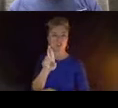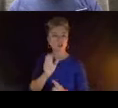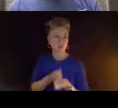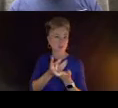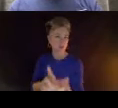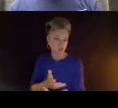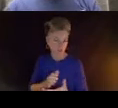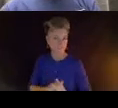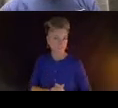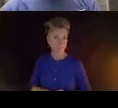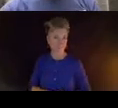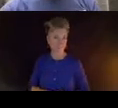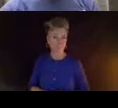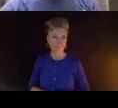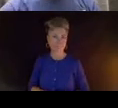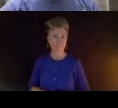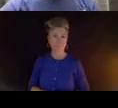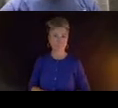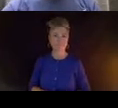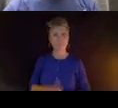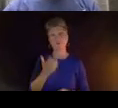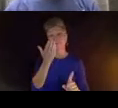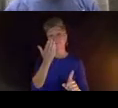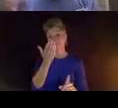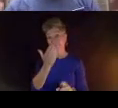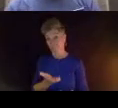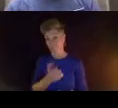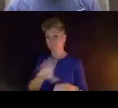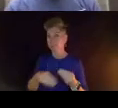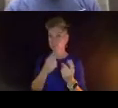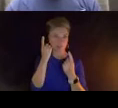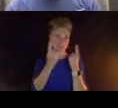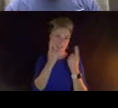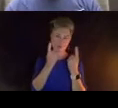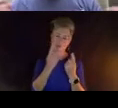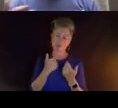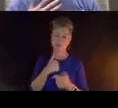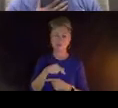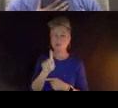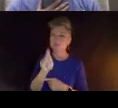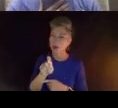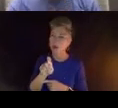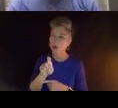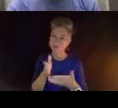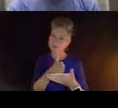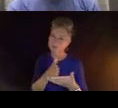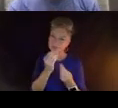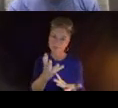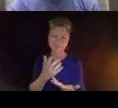So these are the additional considerations, just because I can't help myself because this is primary, my lens is always primary care.